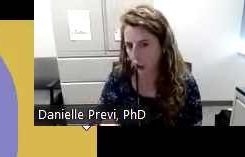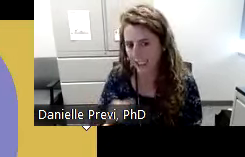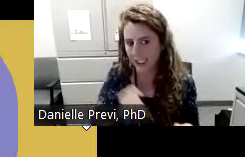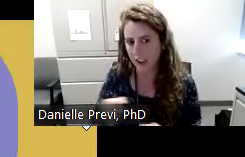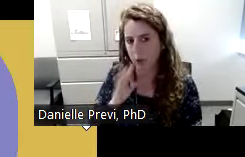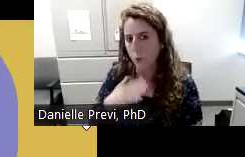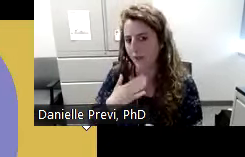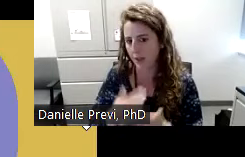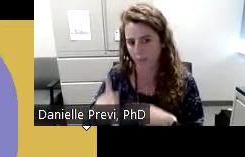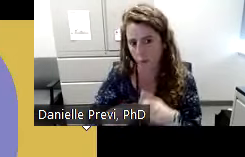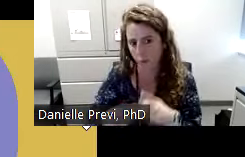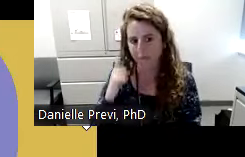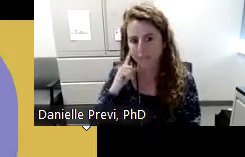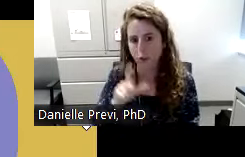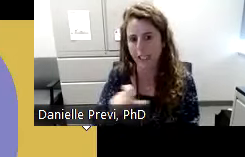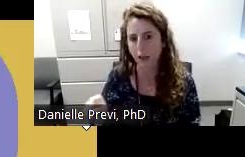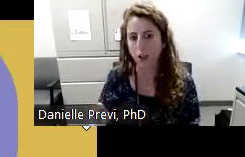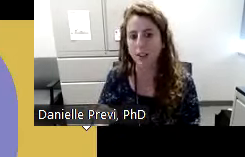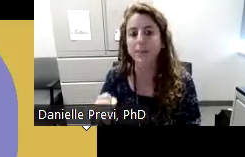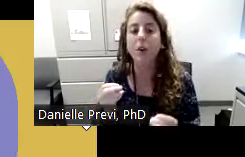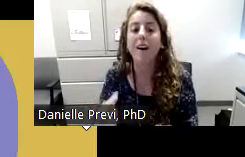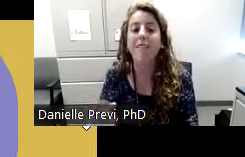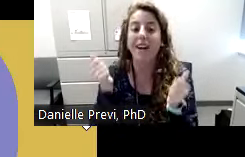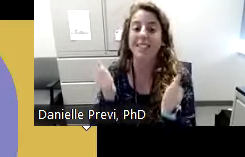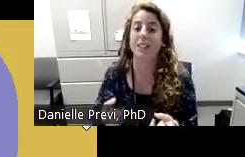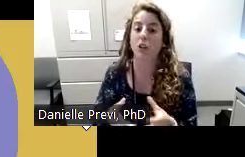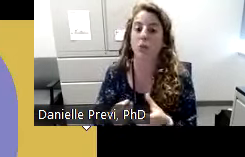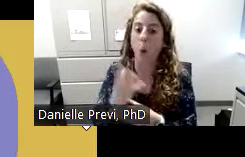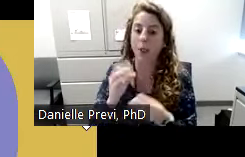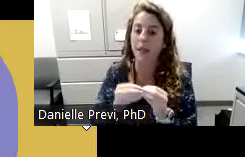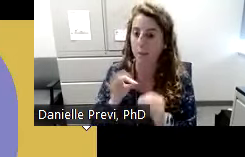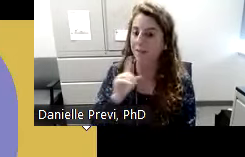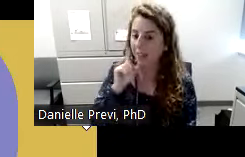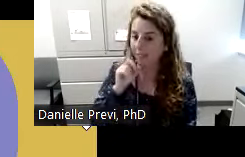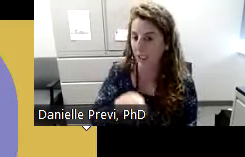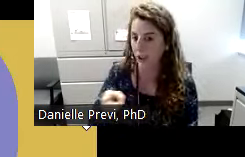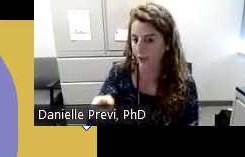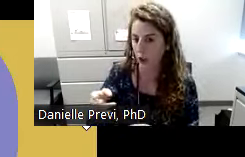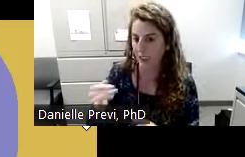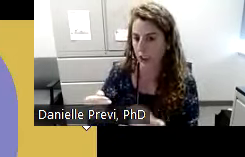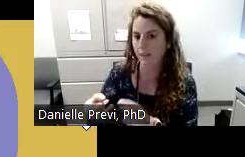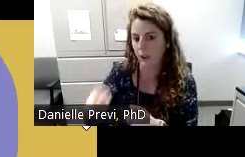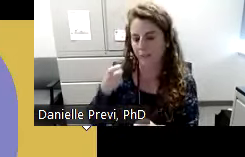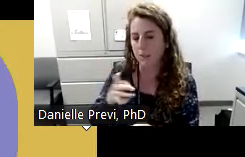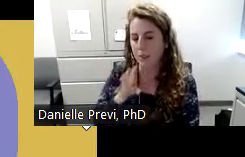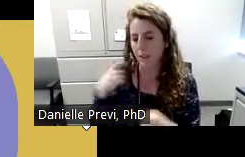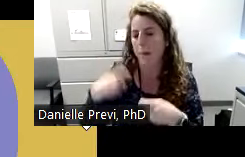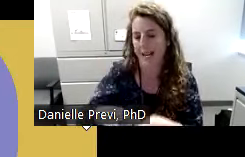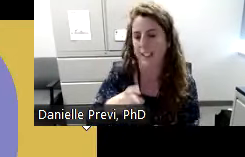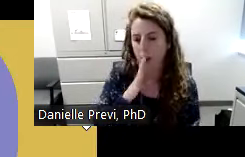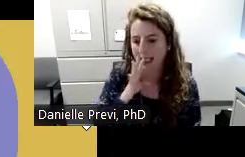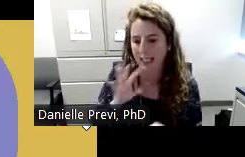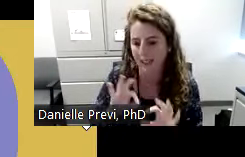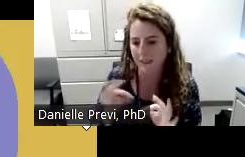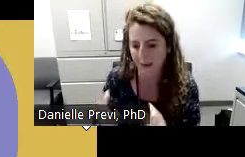approximately there is a 50% chance of individuals having some form of hearing loss. And the fastest